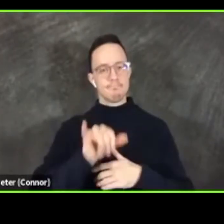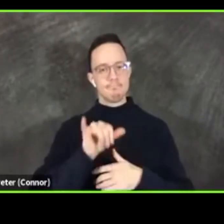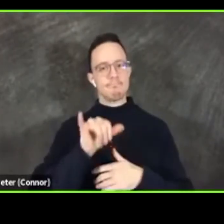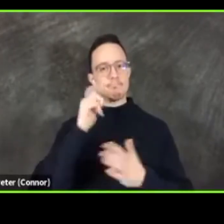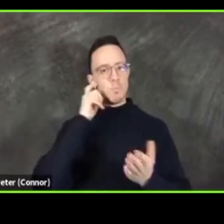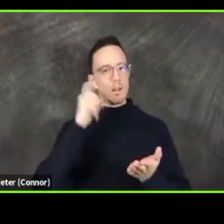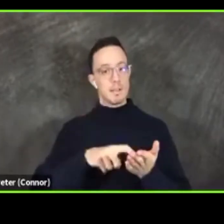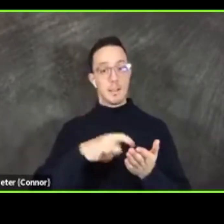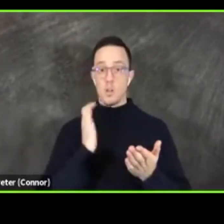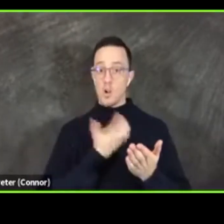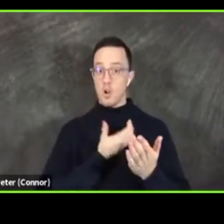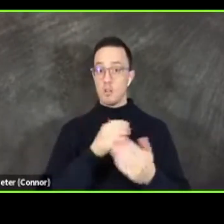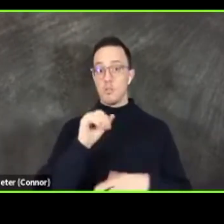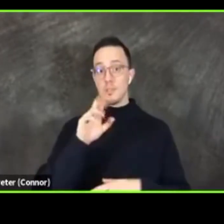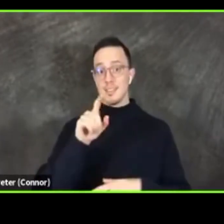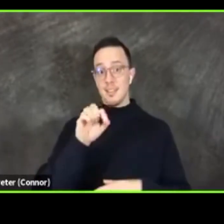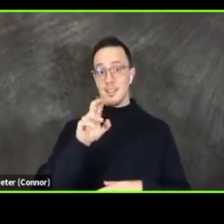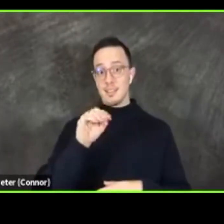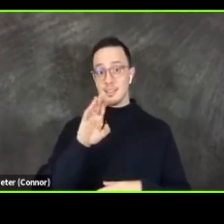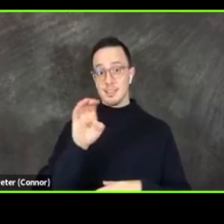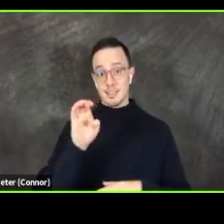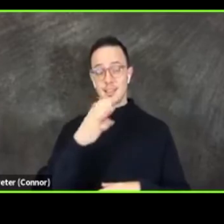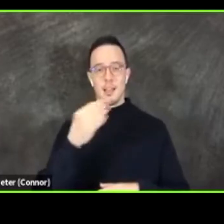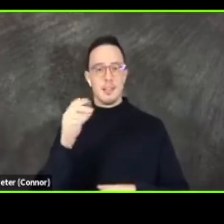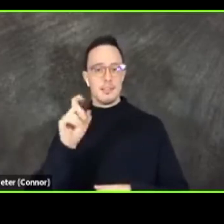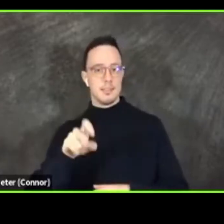NECESSITY IN THIS TIME. WE ALSO UNDERSTAND THE DELETERIOUS